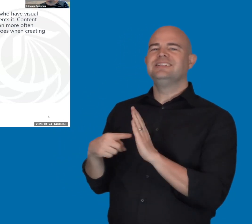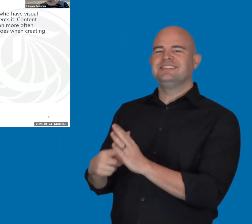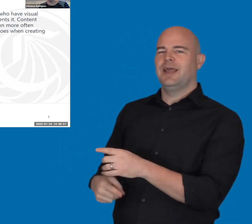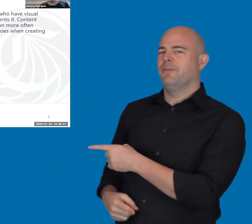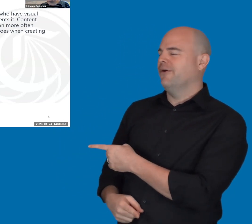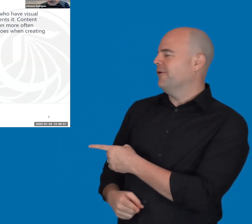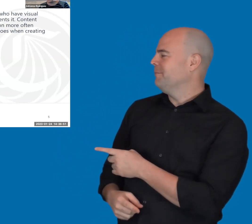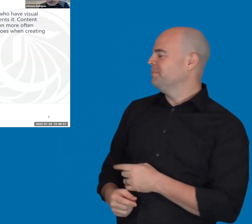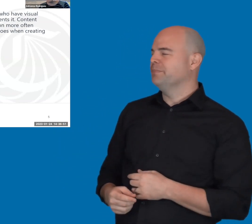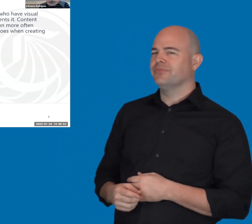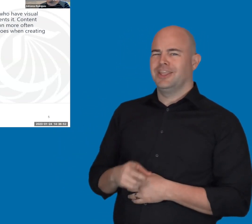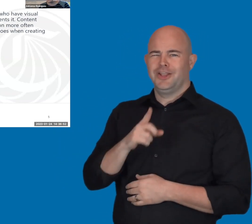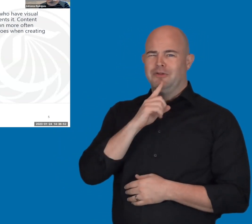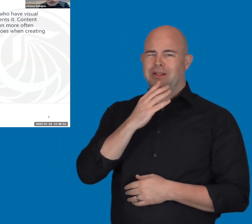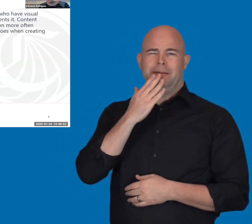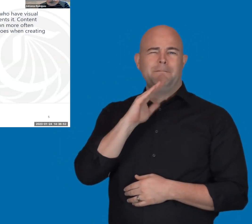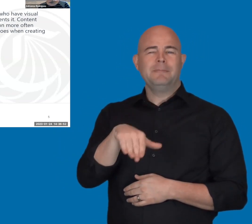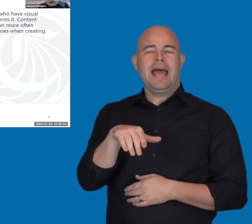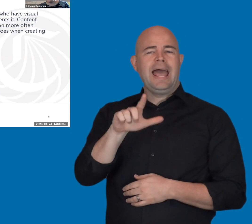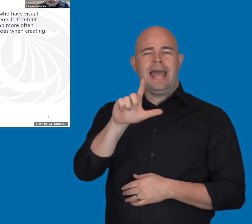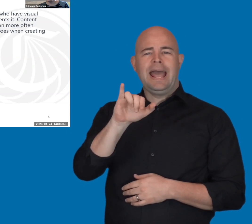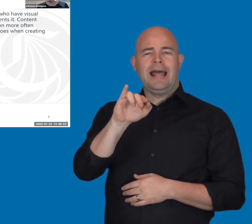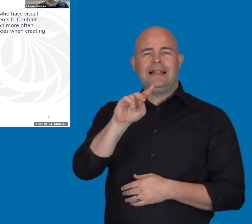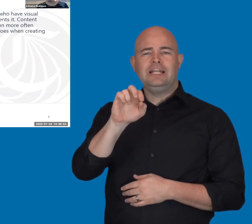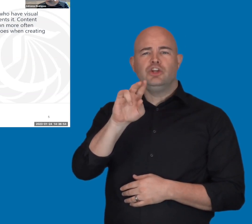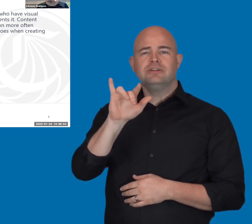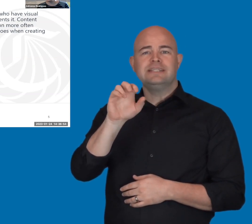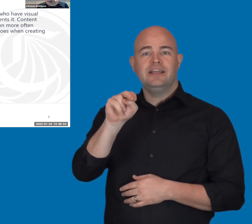of really bad linearization for anyone who has seen the show